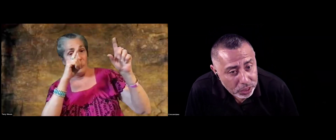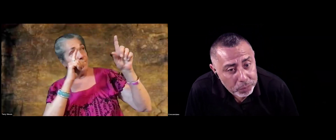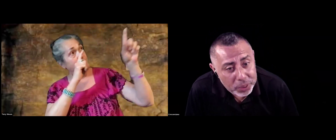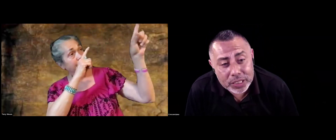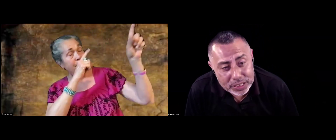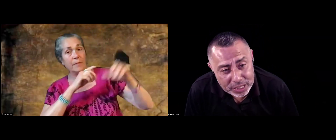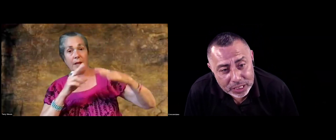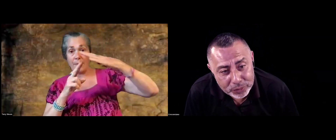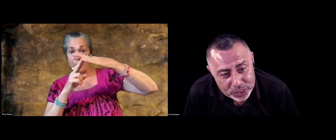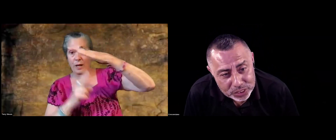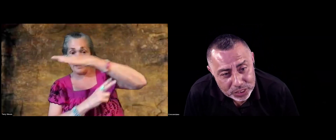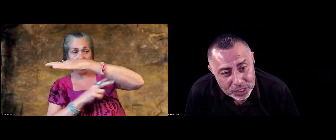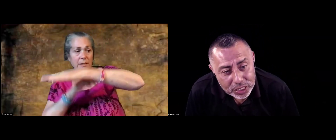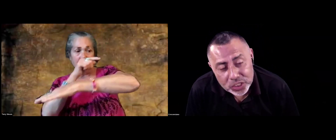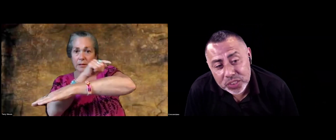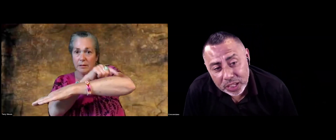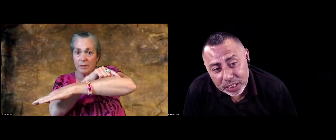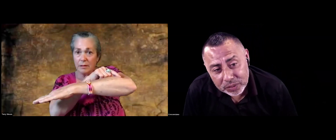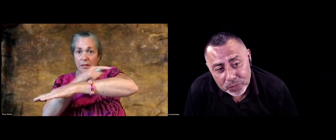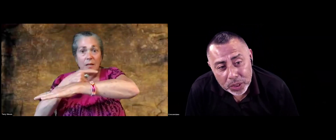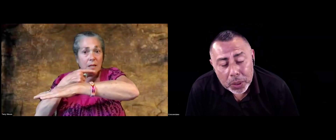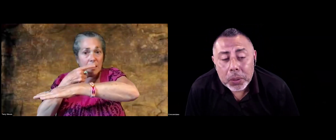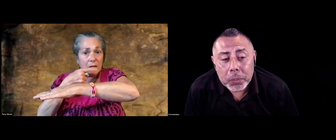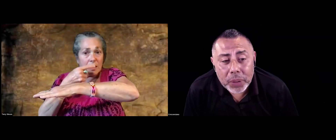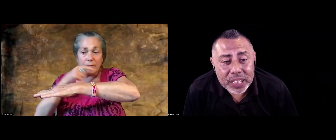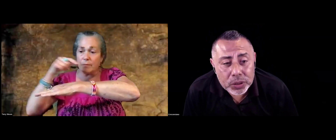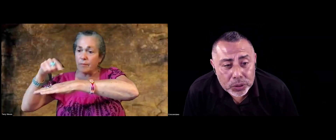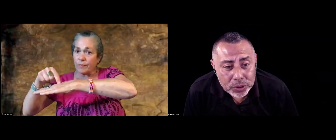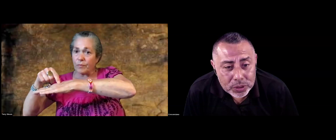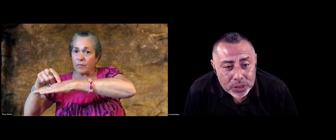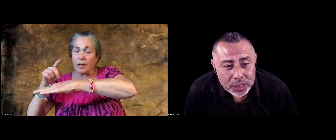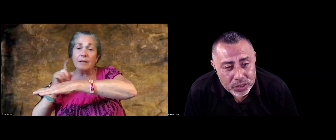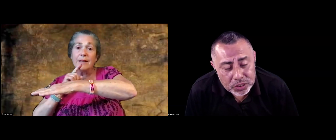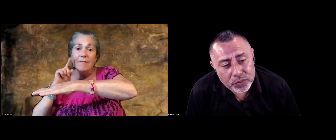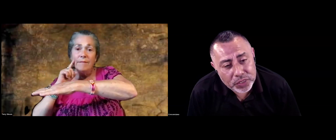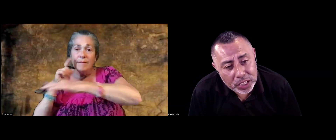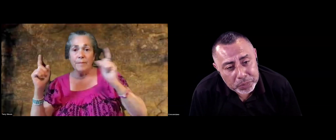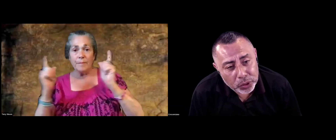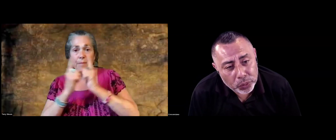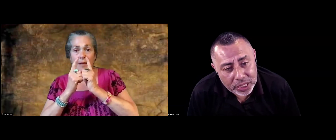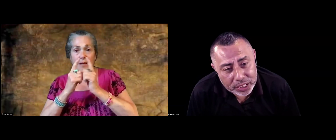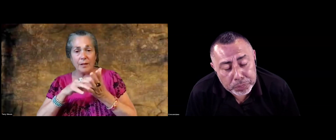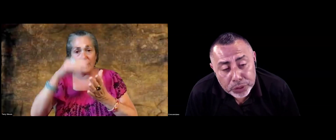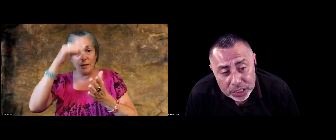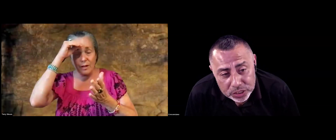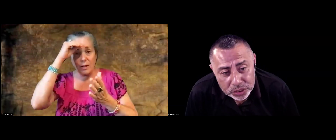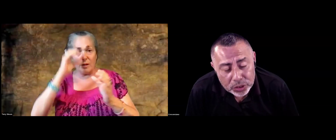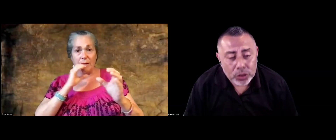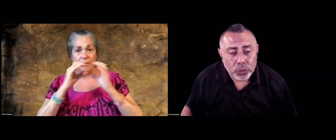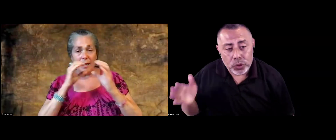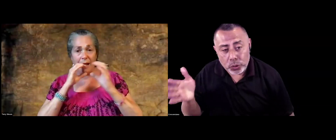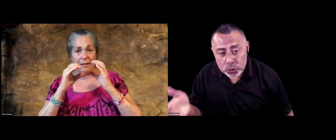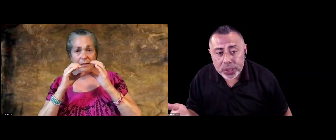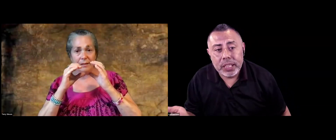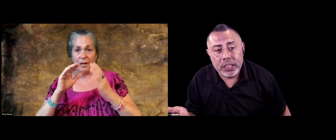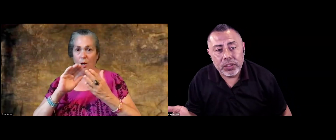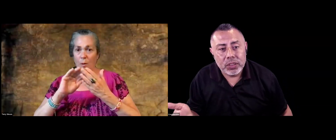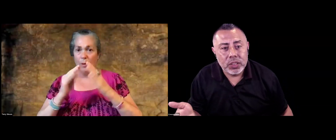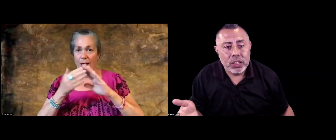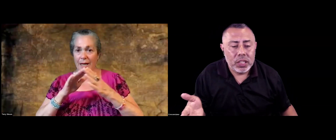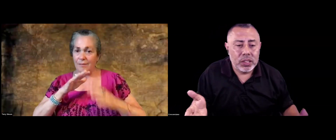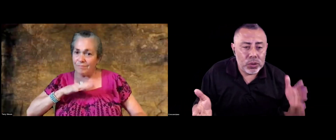Hearing people, to sign. My goal. Is to develop and create a bridge. Were those who can hear?